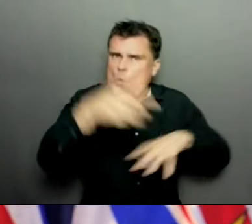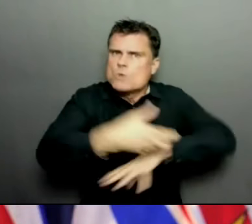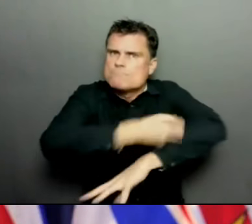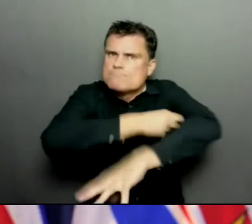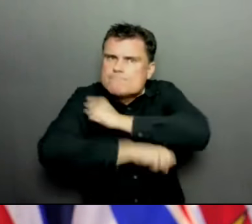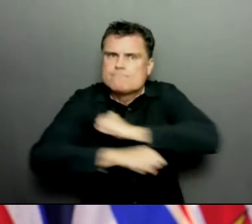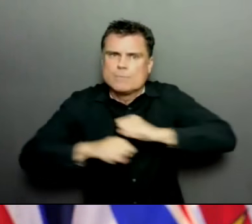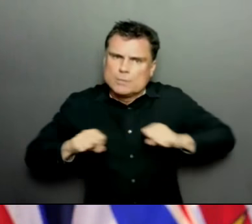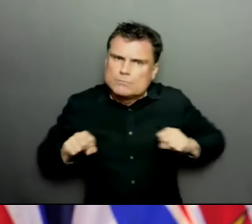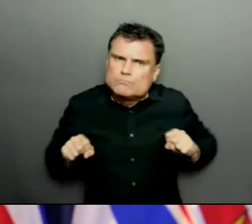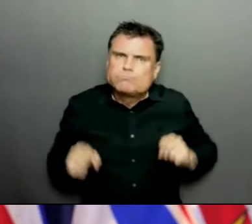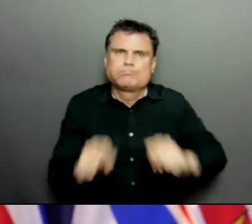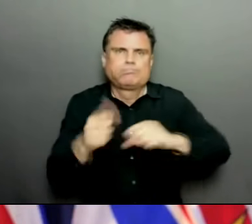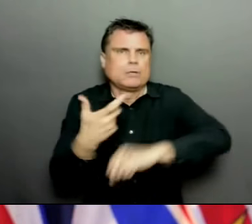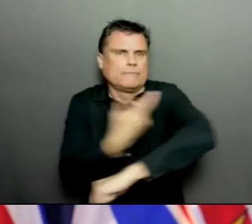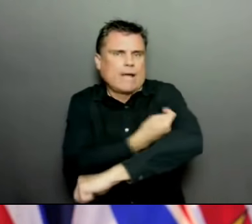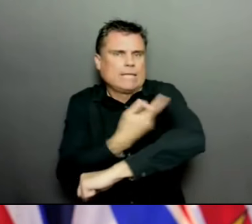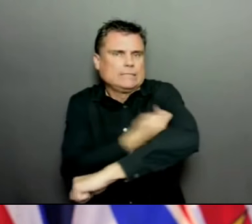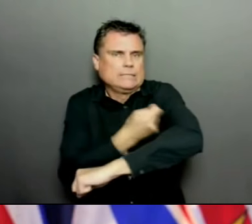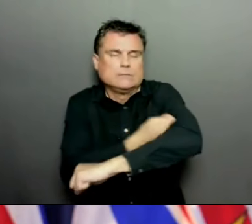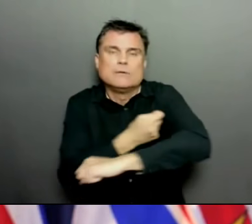December 17, is 1,363,455 doses